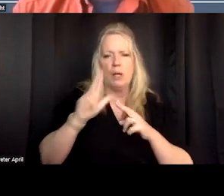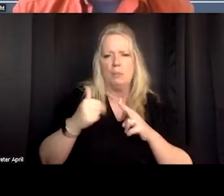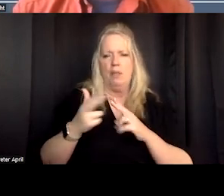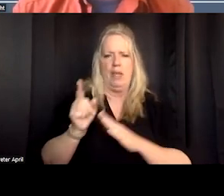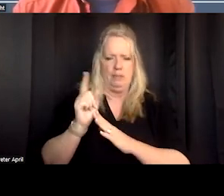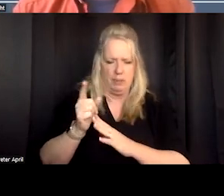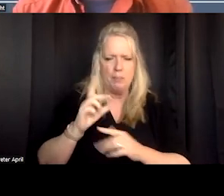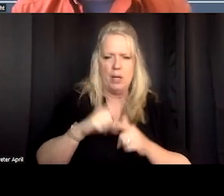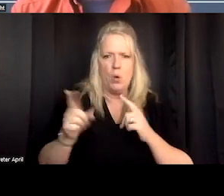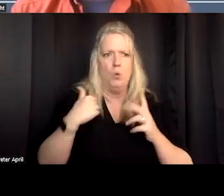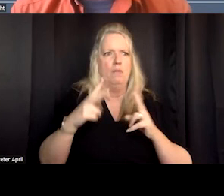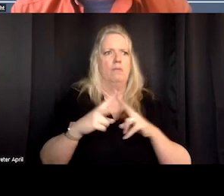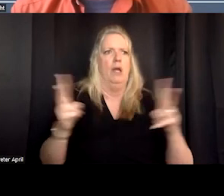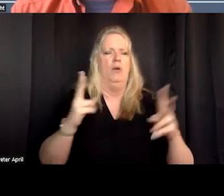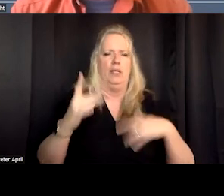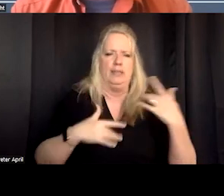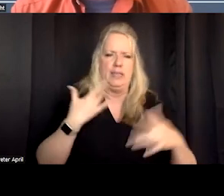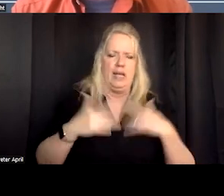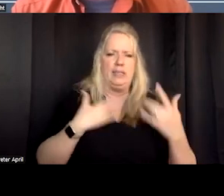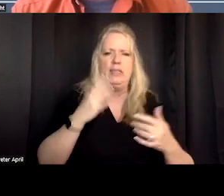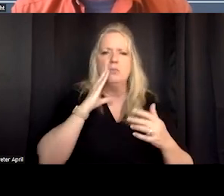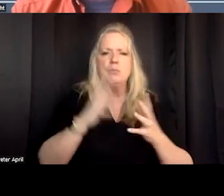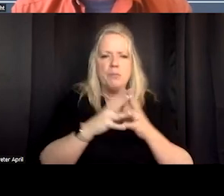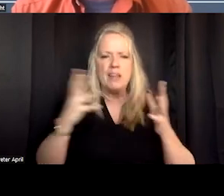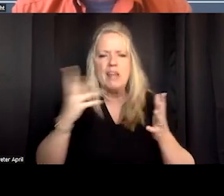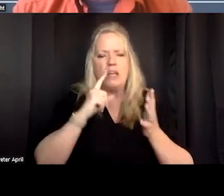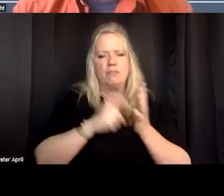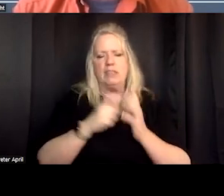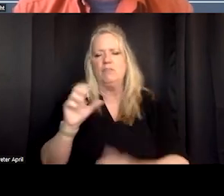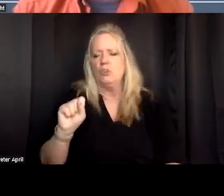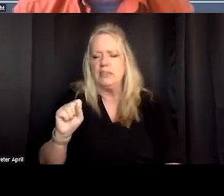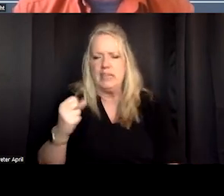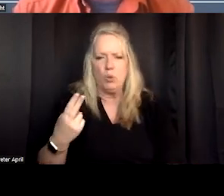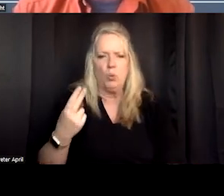WE ARE EXCITED TO WORK WITH A KEY EXTERNAL STAKEHOLDERS MANY OF YOU POSSIBLY ON THIS CALL